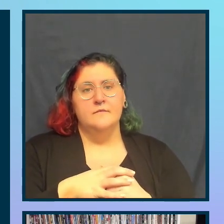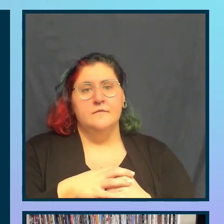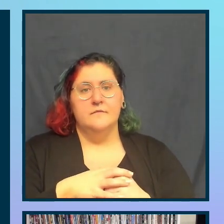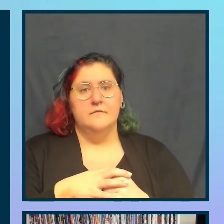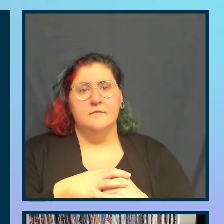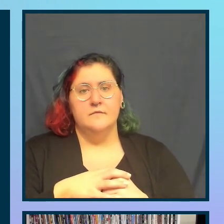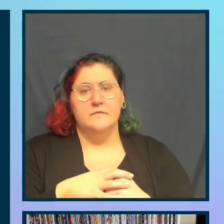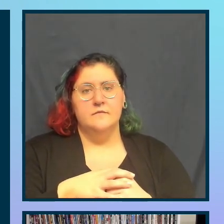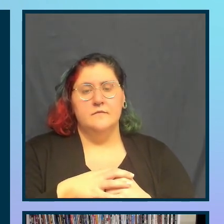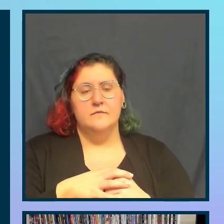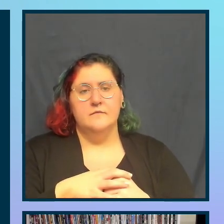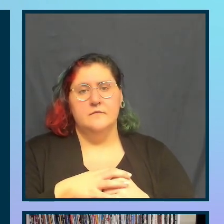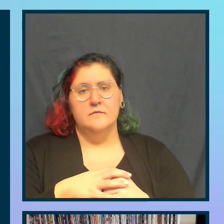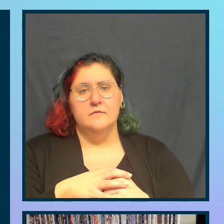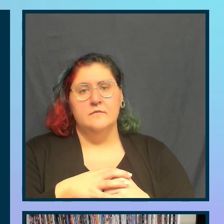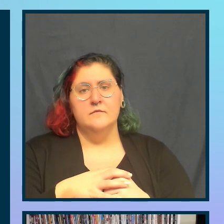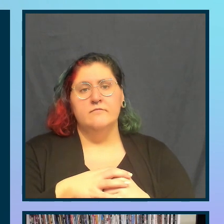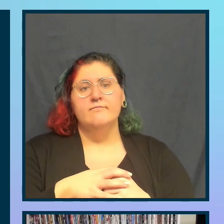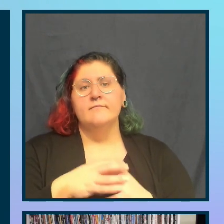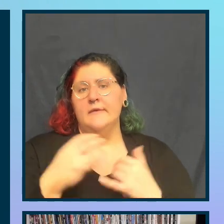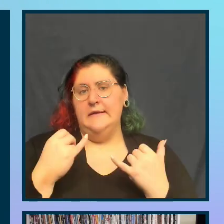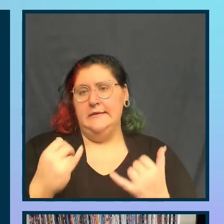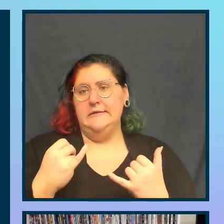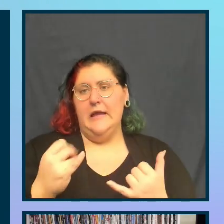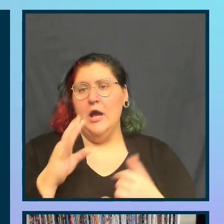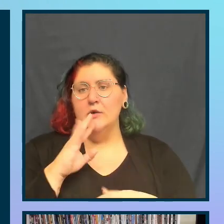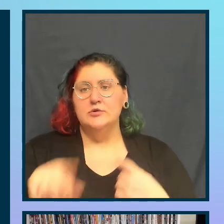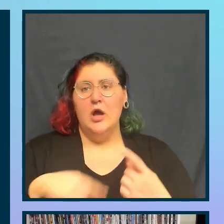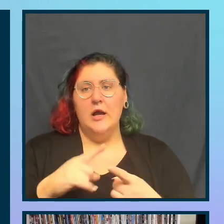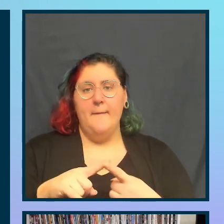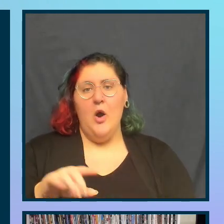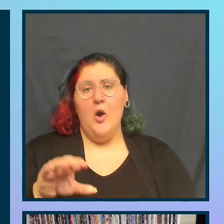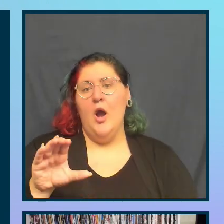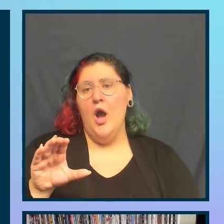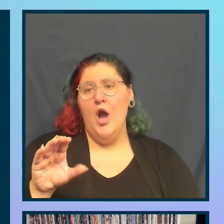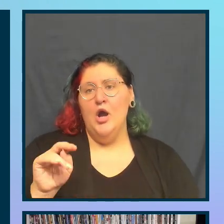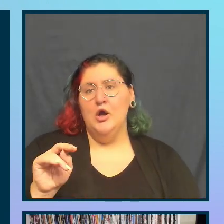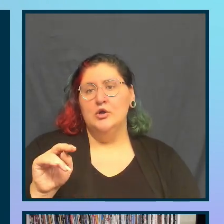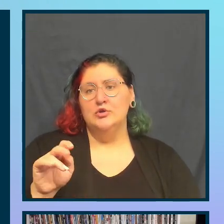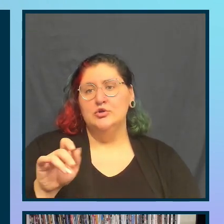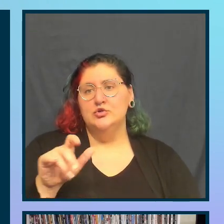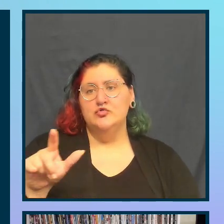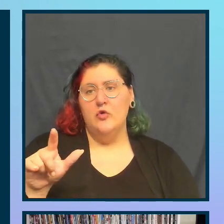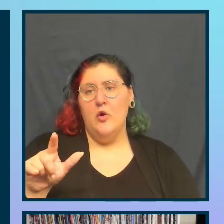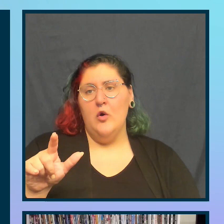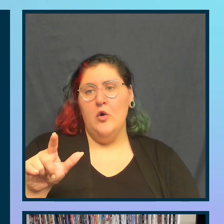So moving on to control state. Around the COVID Shield app, there were some instances